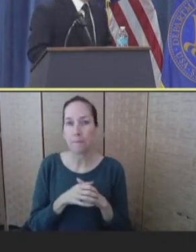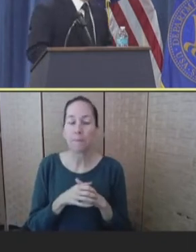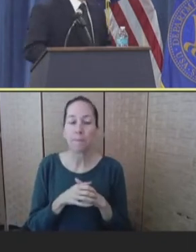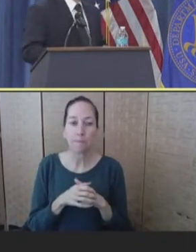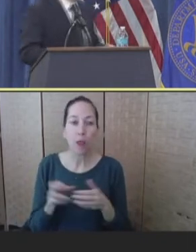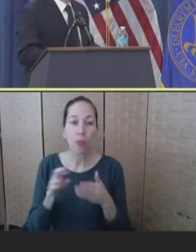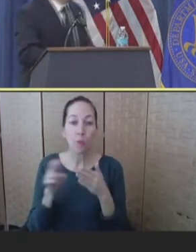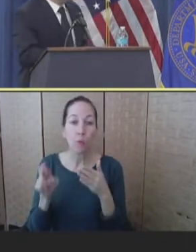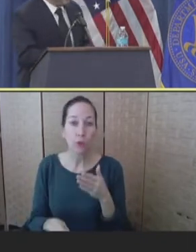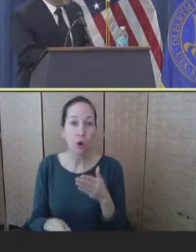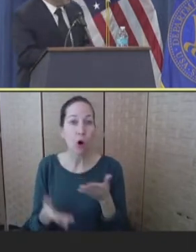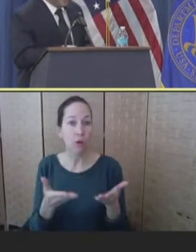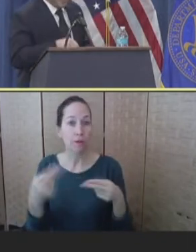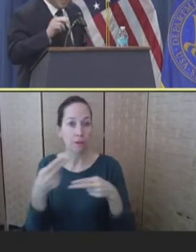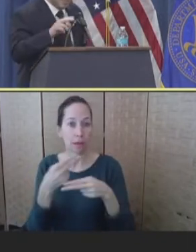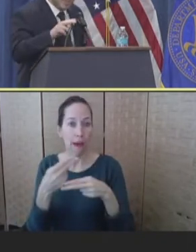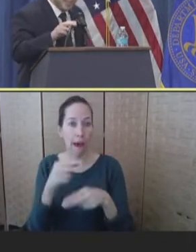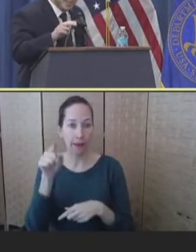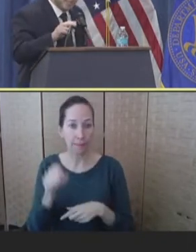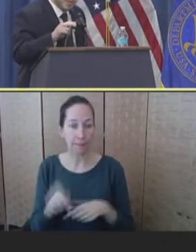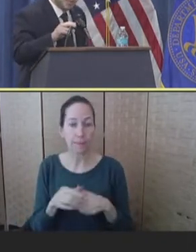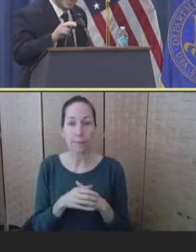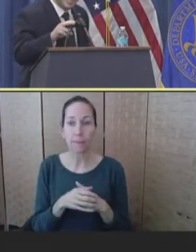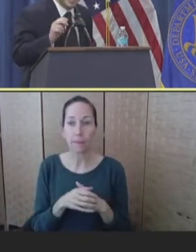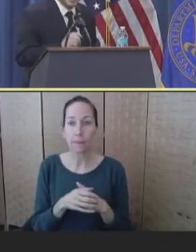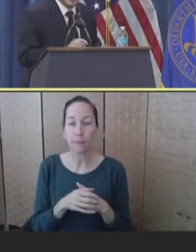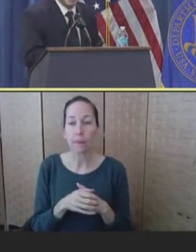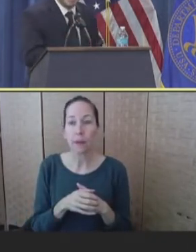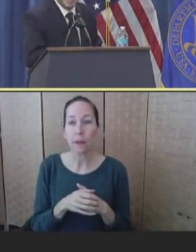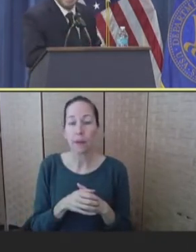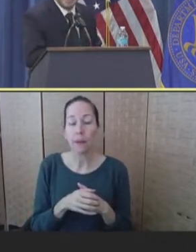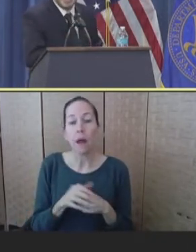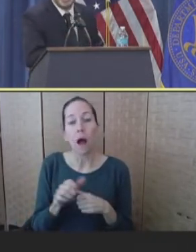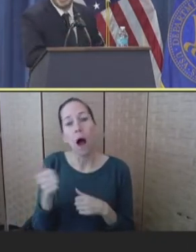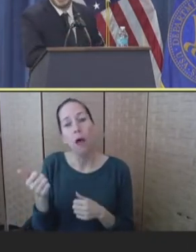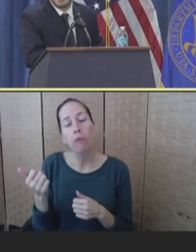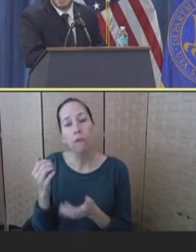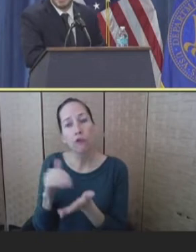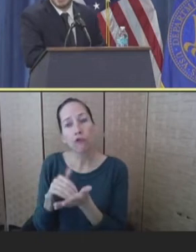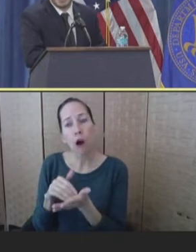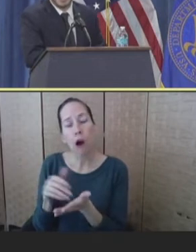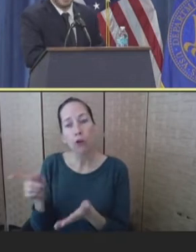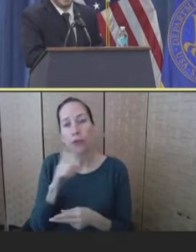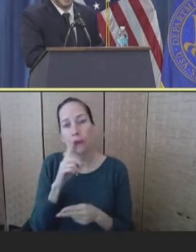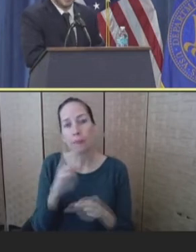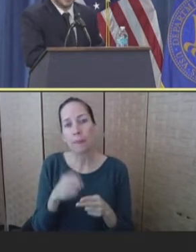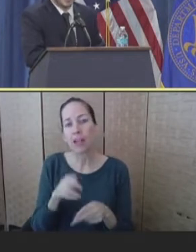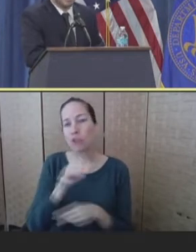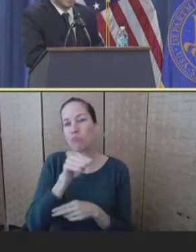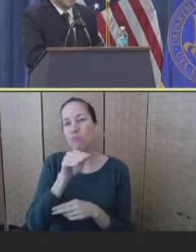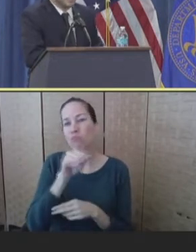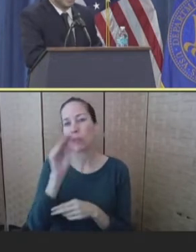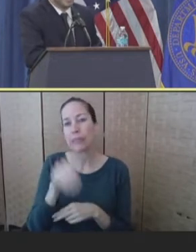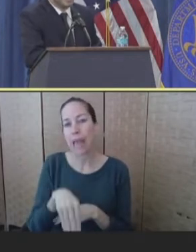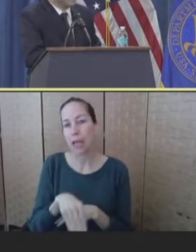So, I think Dr. Rheinstein actually mentioned the percentages from the study a moment ago and it's in the presentation.